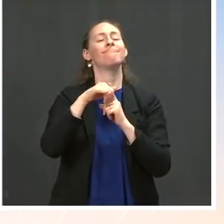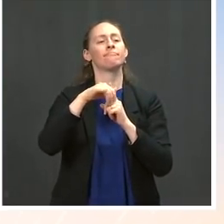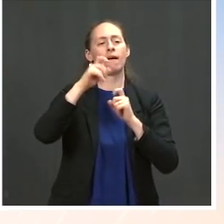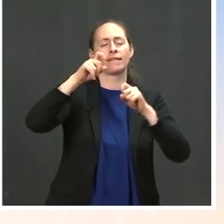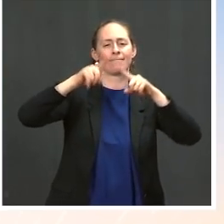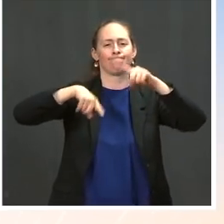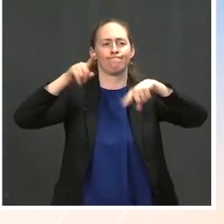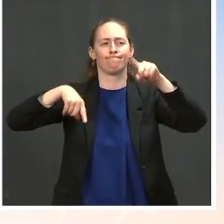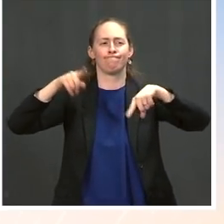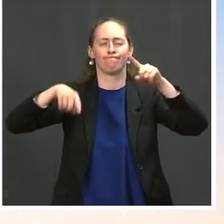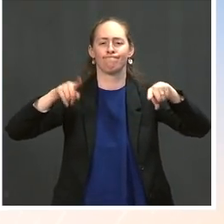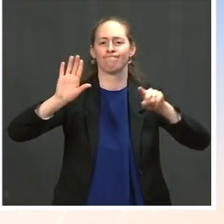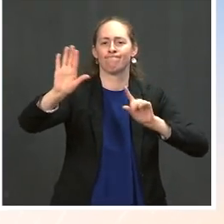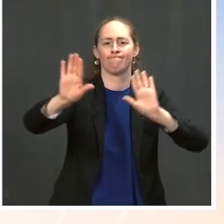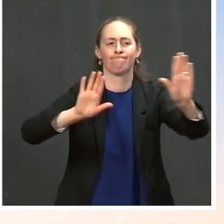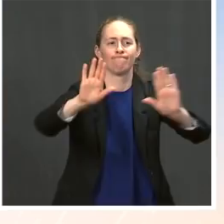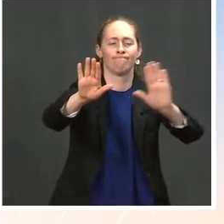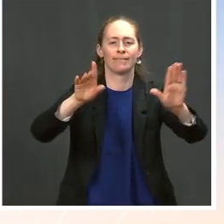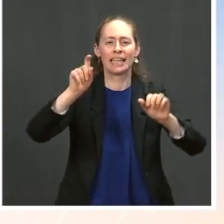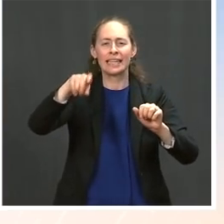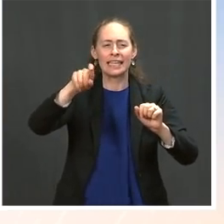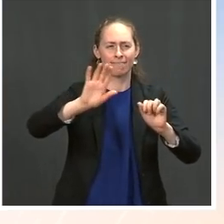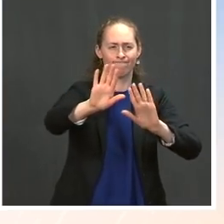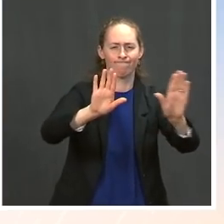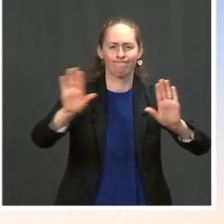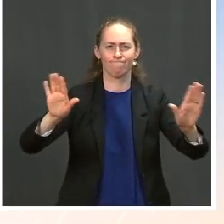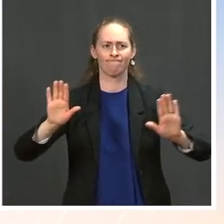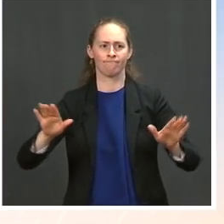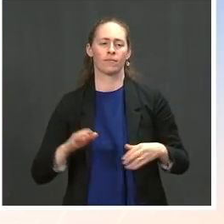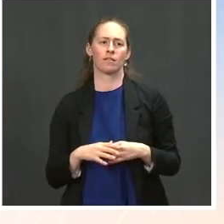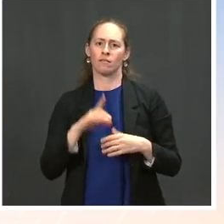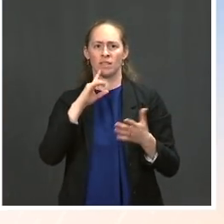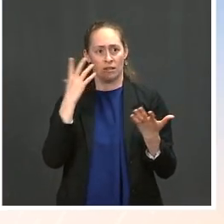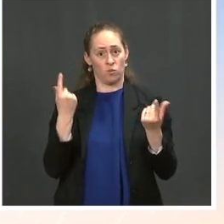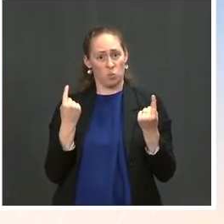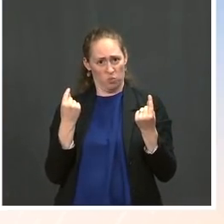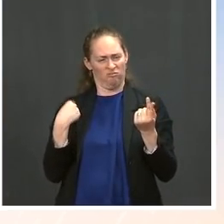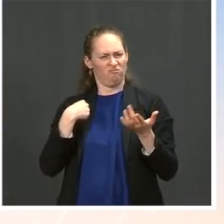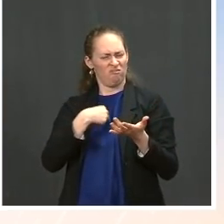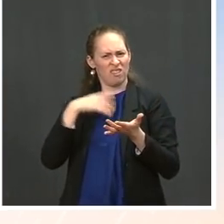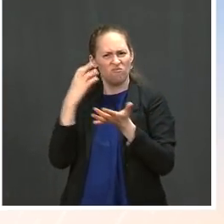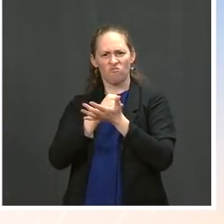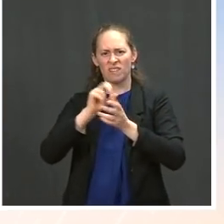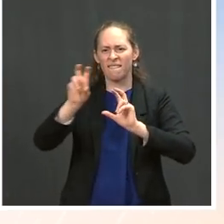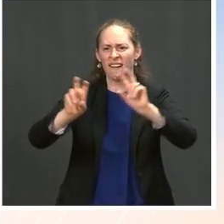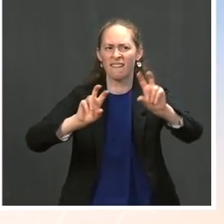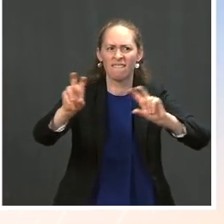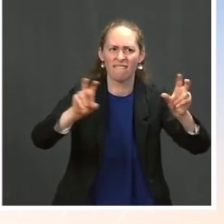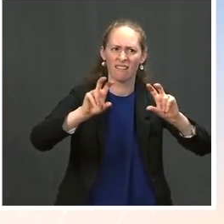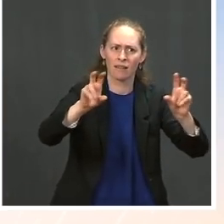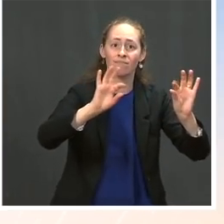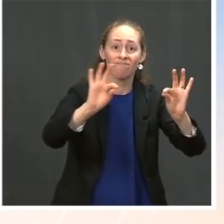and a real revenue opportunity as well. Ms. Psaki: Okay. Thank you, Mr. Secretary. Secretary Buttigieg: Thanks very much. Real honored to be here. Ms. Psaki: Appreciate you coming.